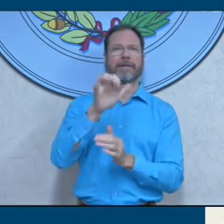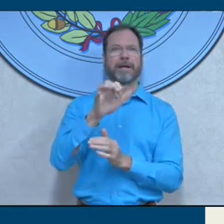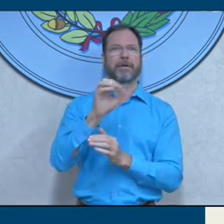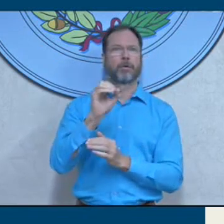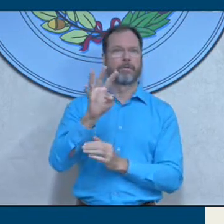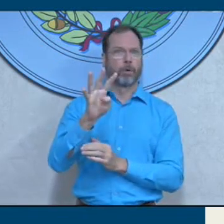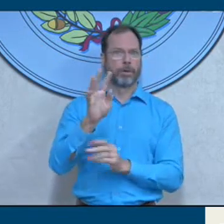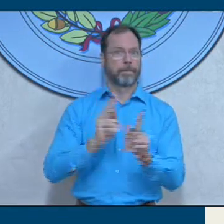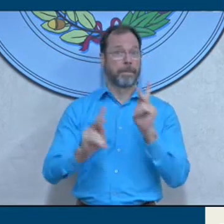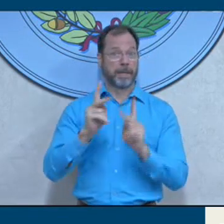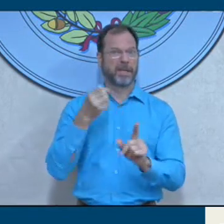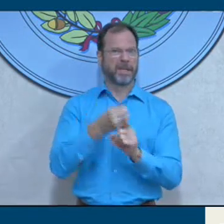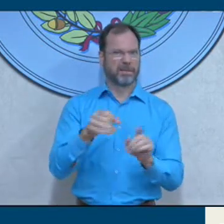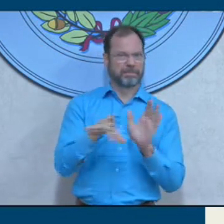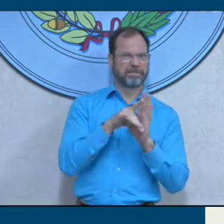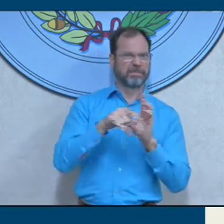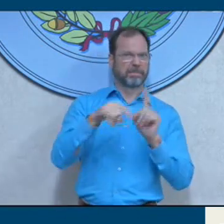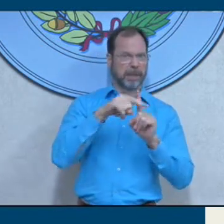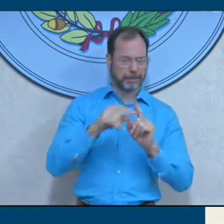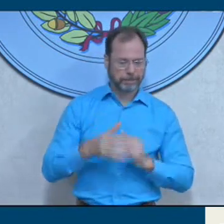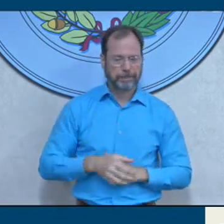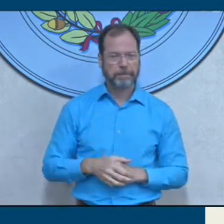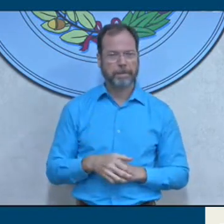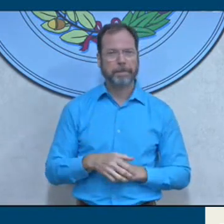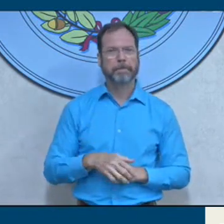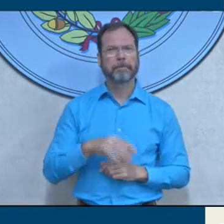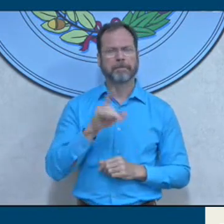THE MOST NUMBER OF TEXAS WHO TESTED POSITIVE FOR COVID-19.